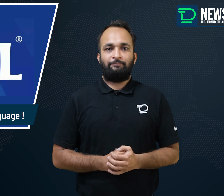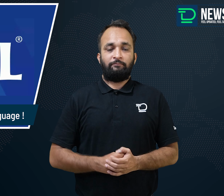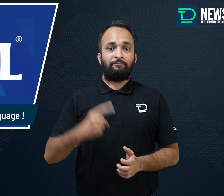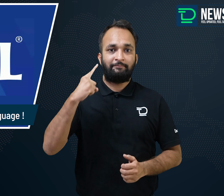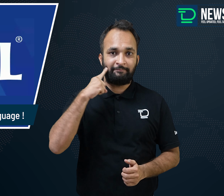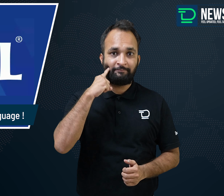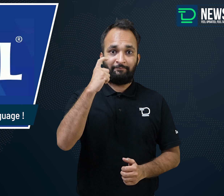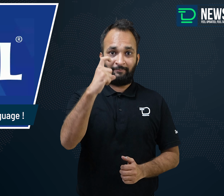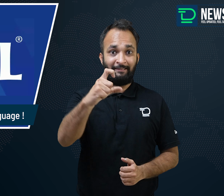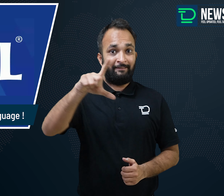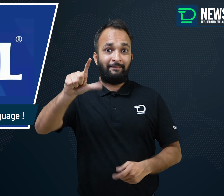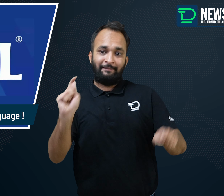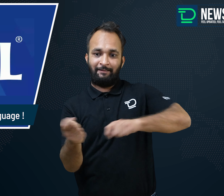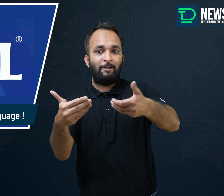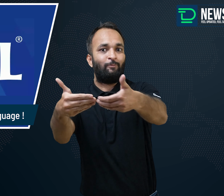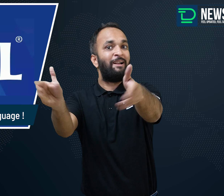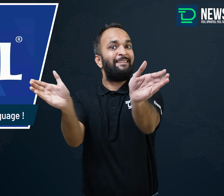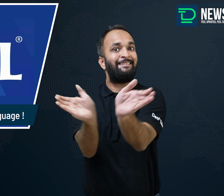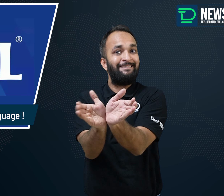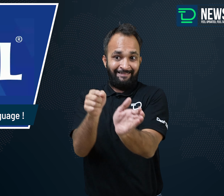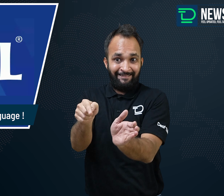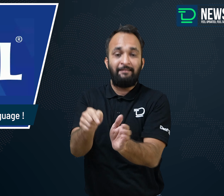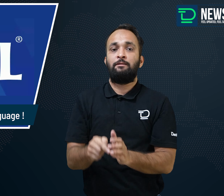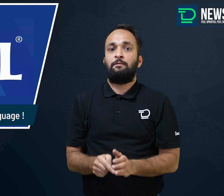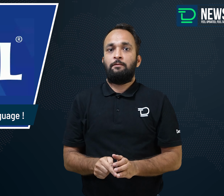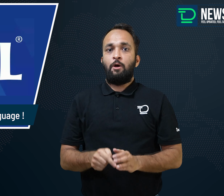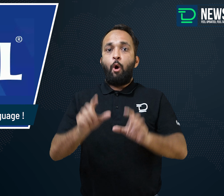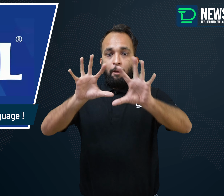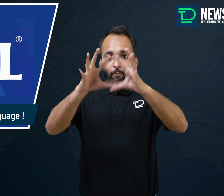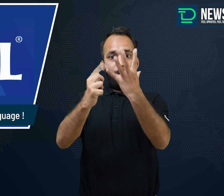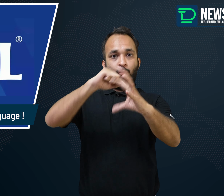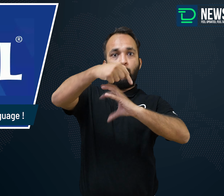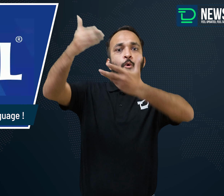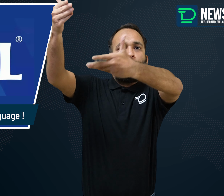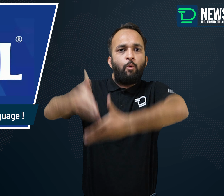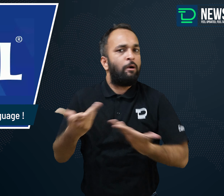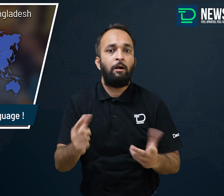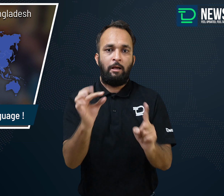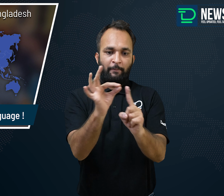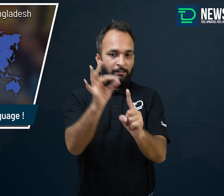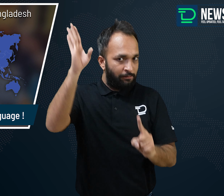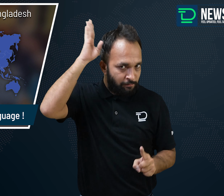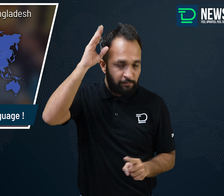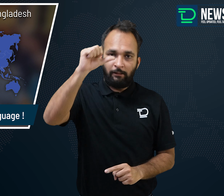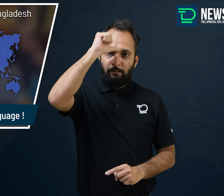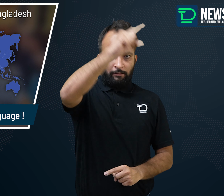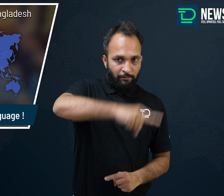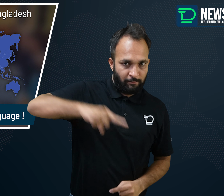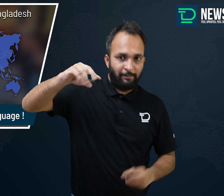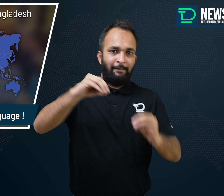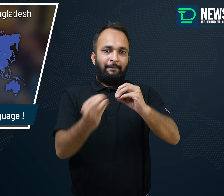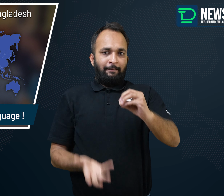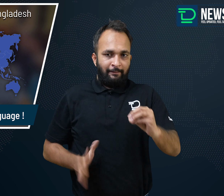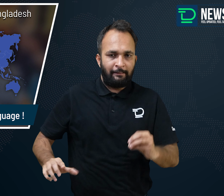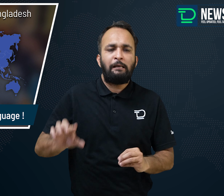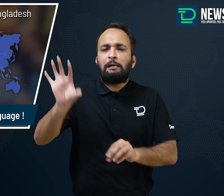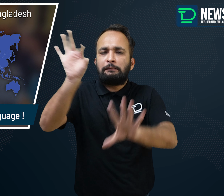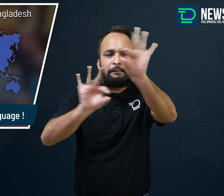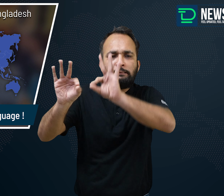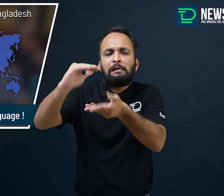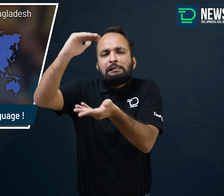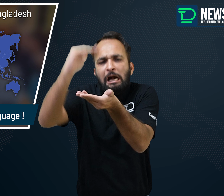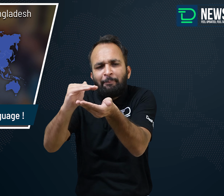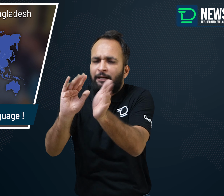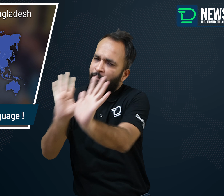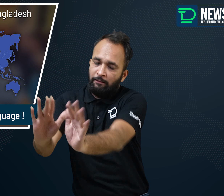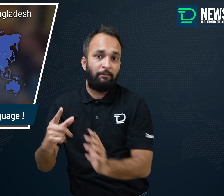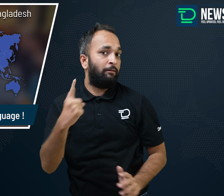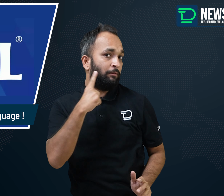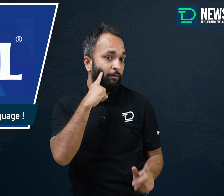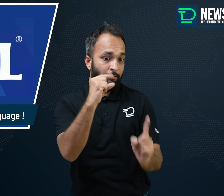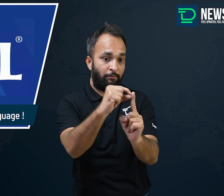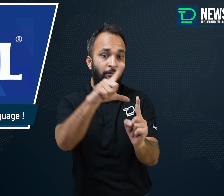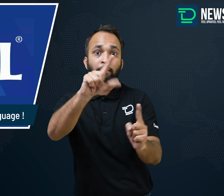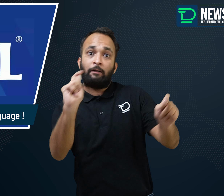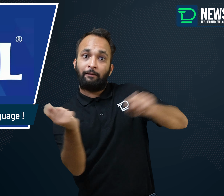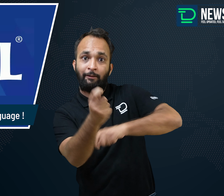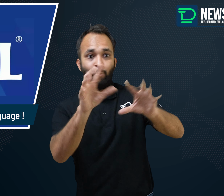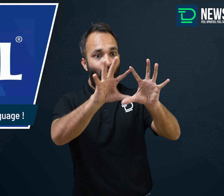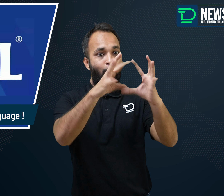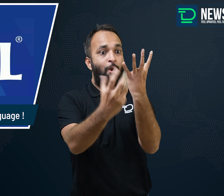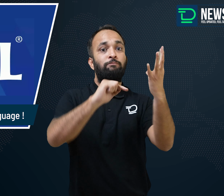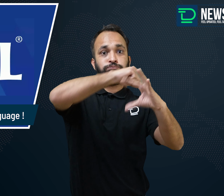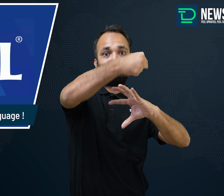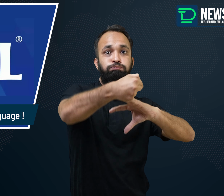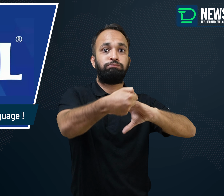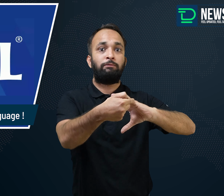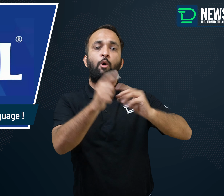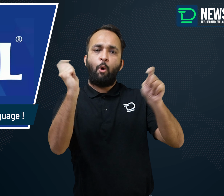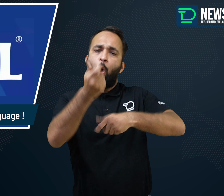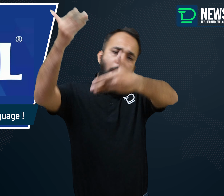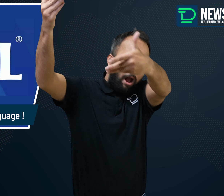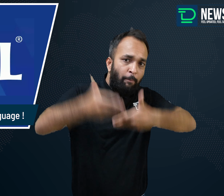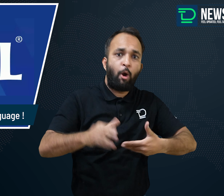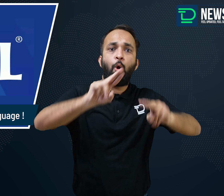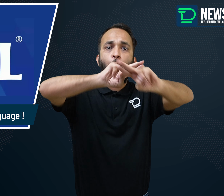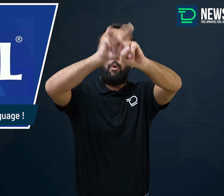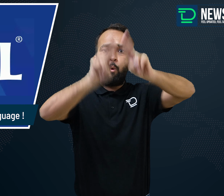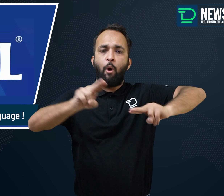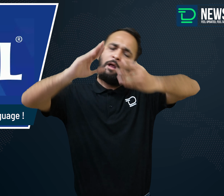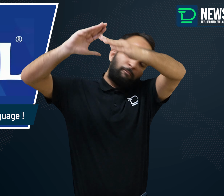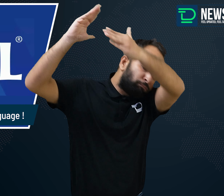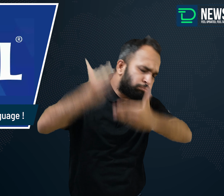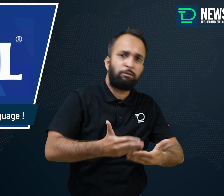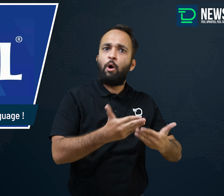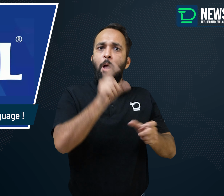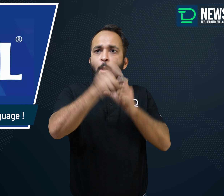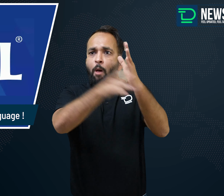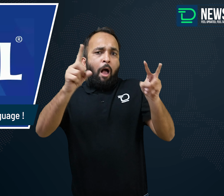IPL is not only with India, Pakistan and Bangladesh but international players are invited.